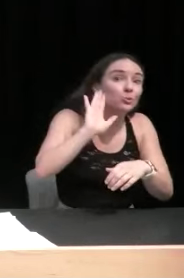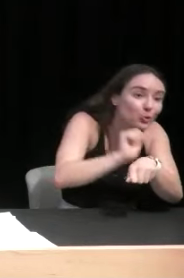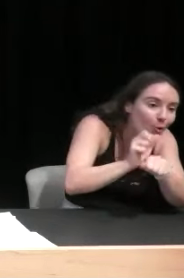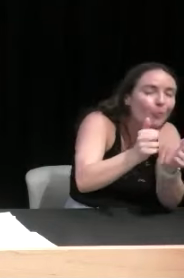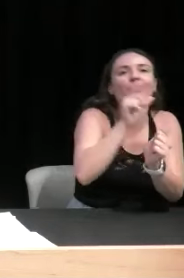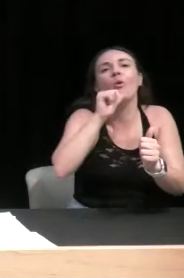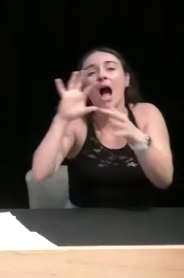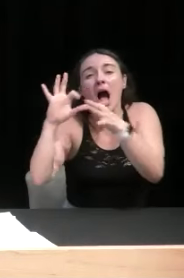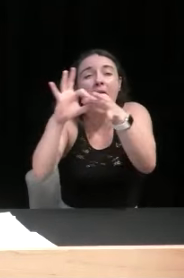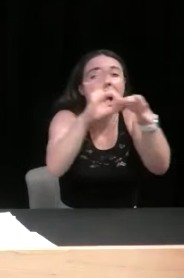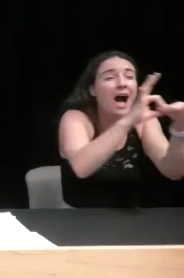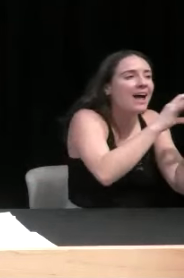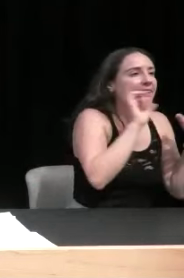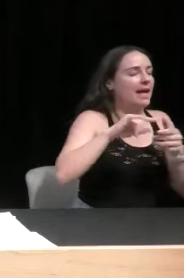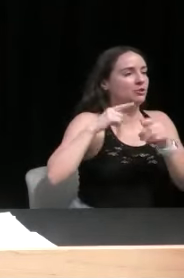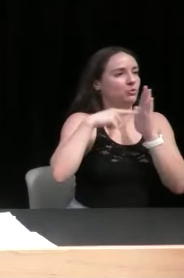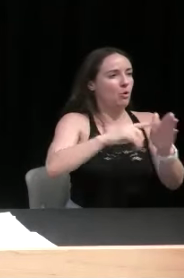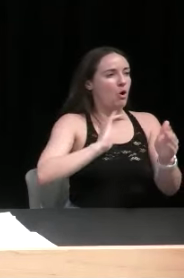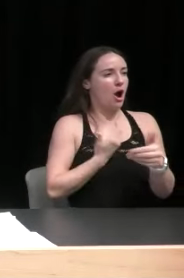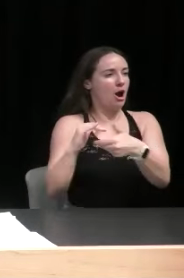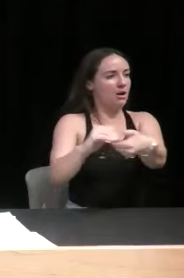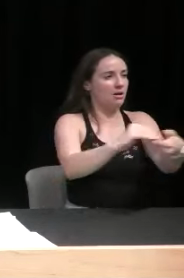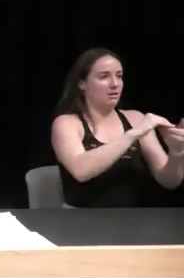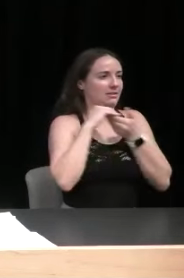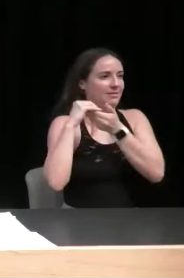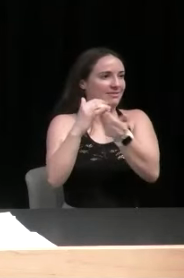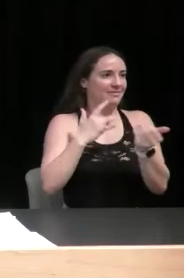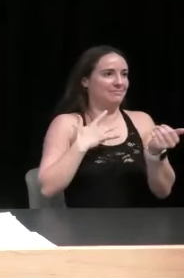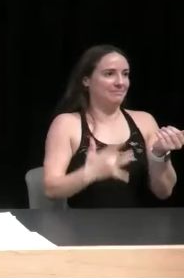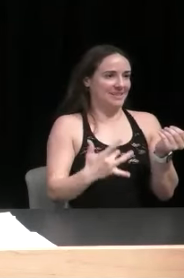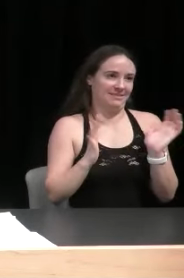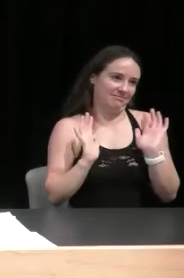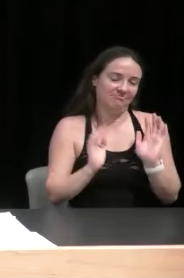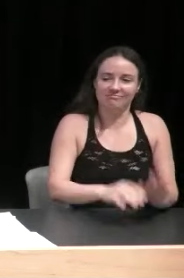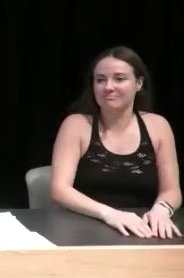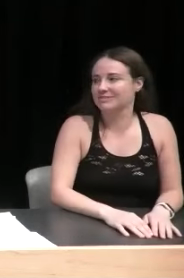person the blonde one that used to work with Joe at the thing and that kind of shows our connection